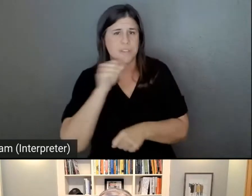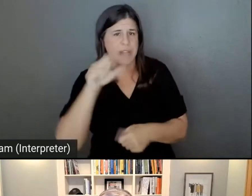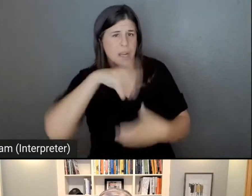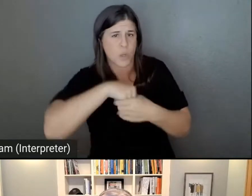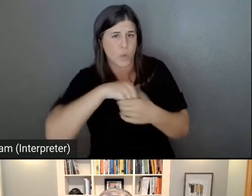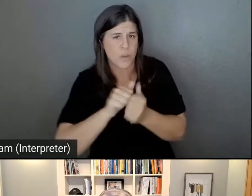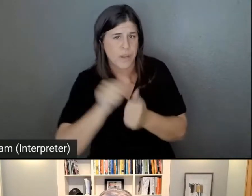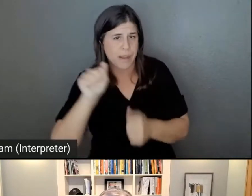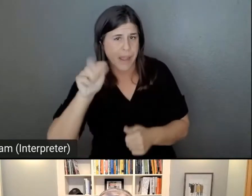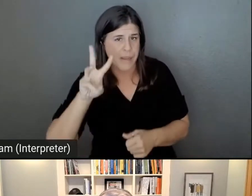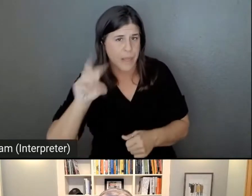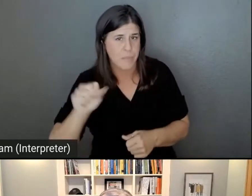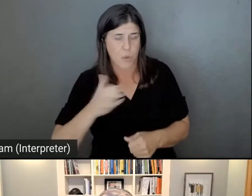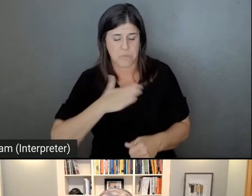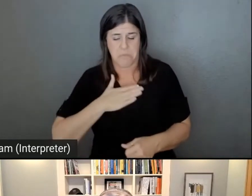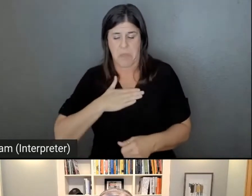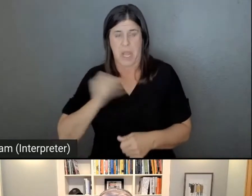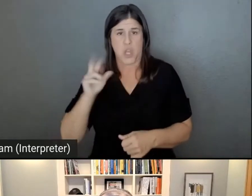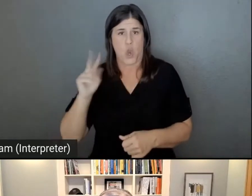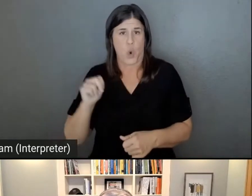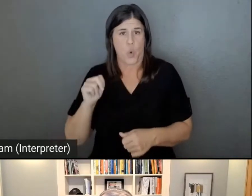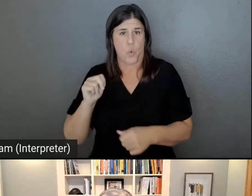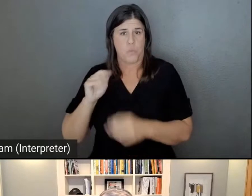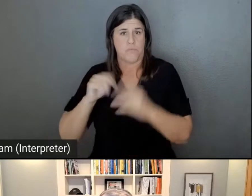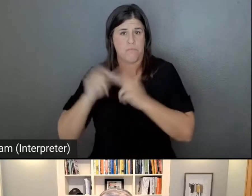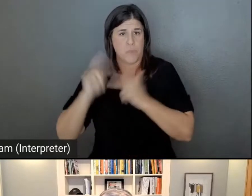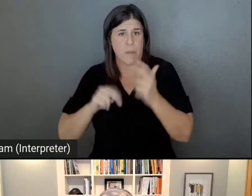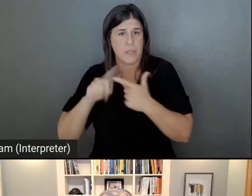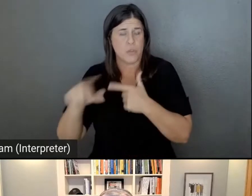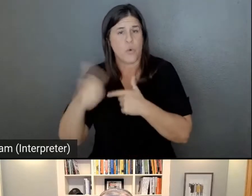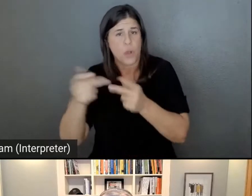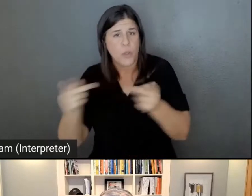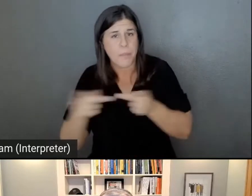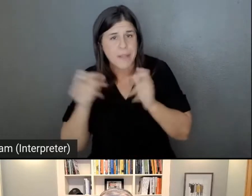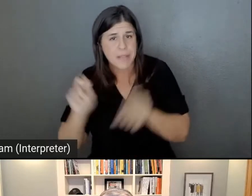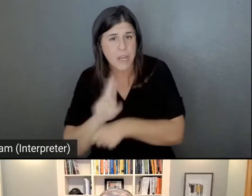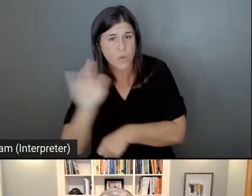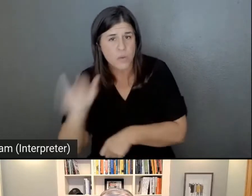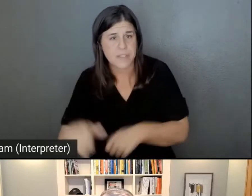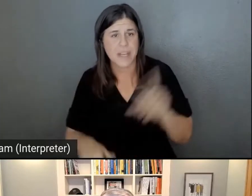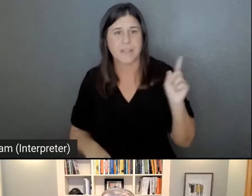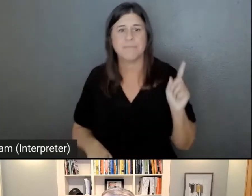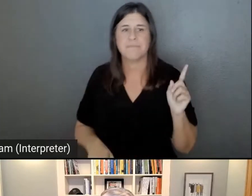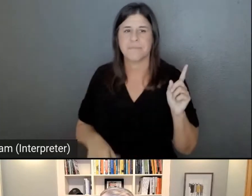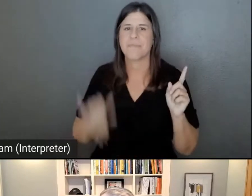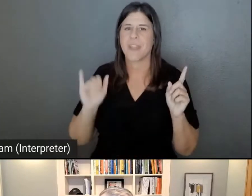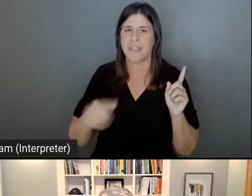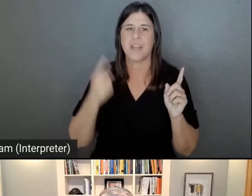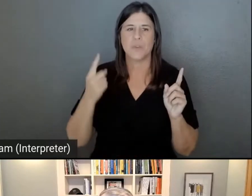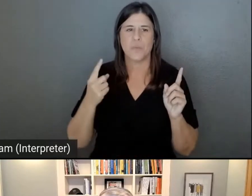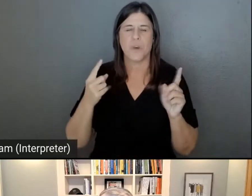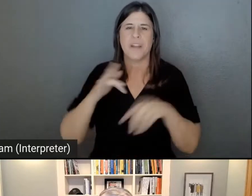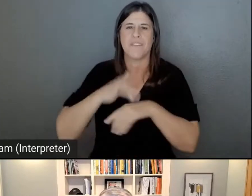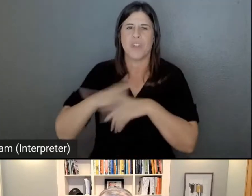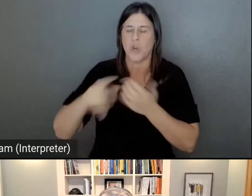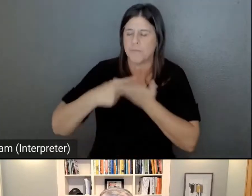in my own on-premise installation or elsewhere? Yeah. This was one of the early discussions we had about the project is,